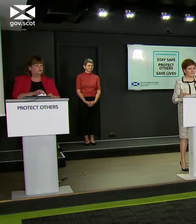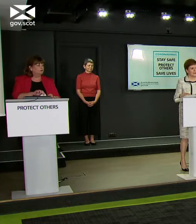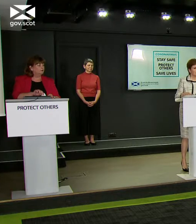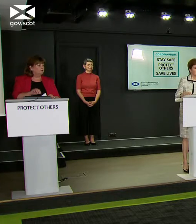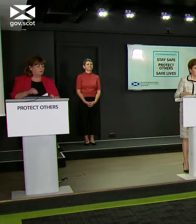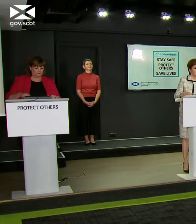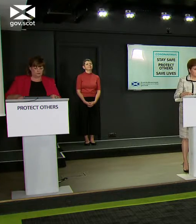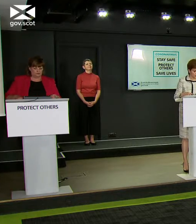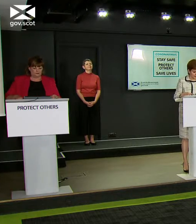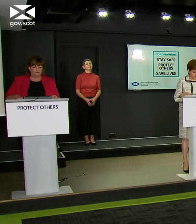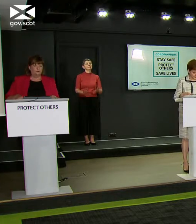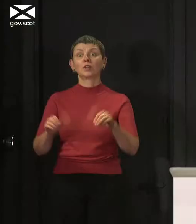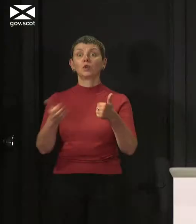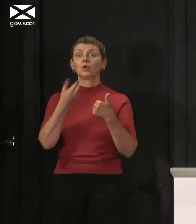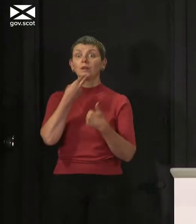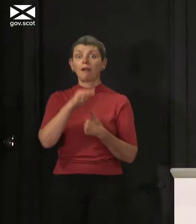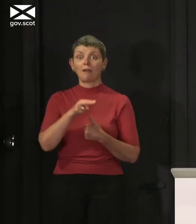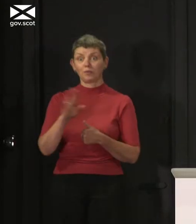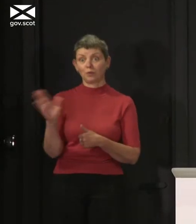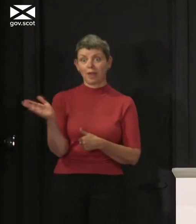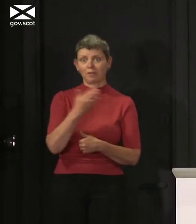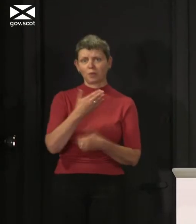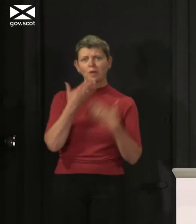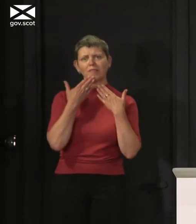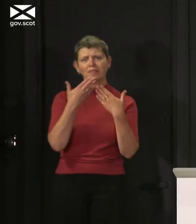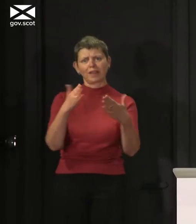Good afternoon everyone, and thank you for joining us again today.